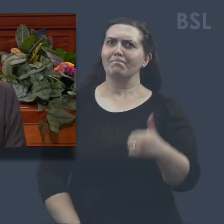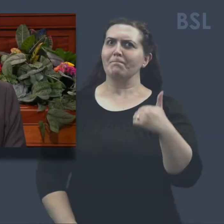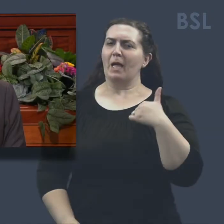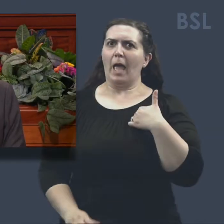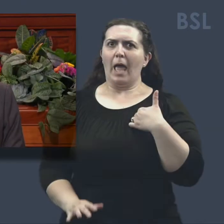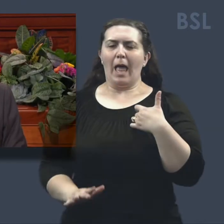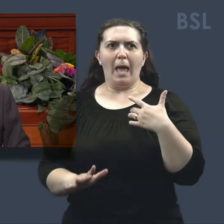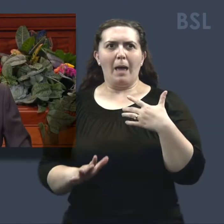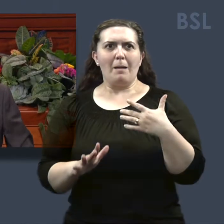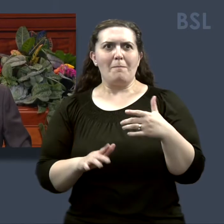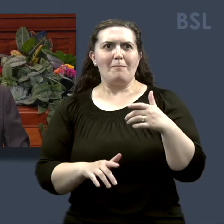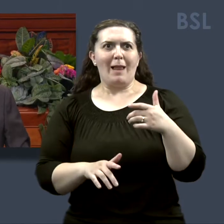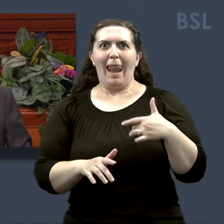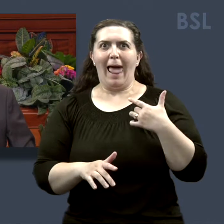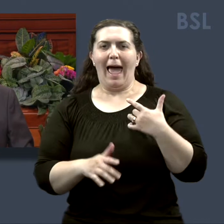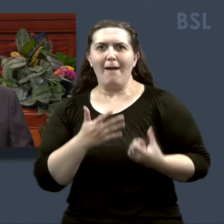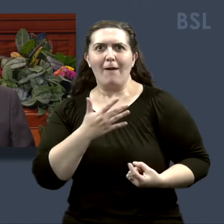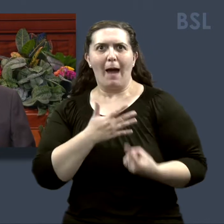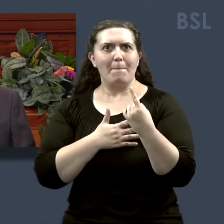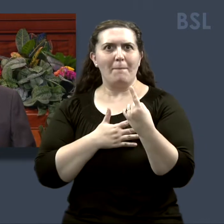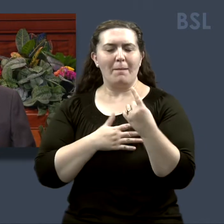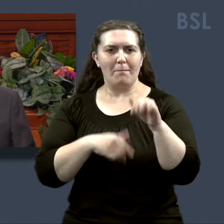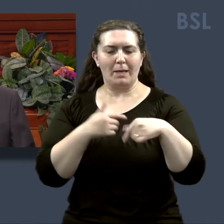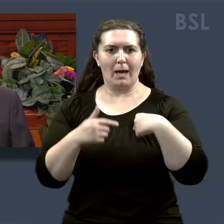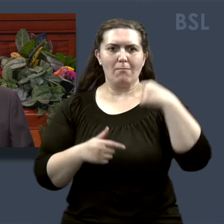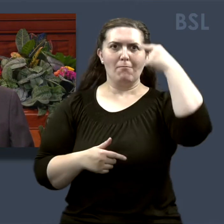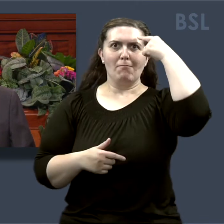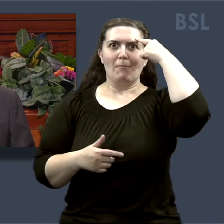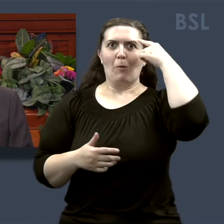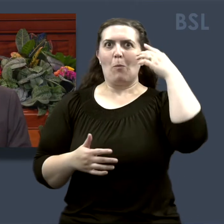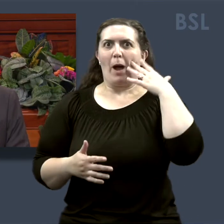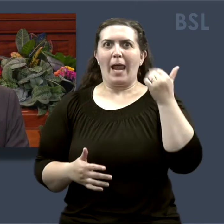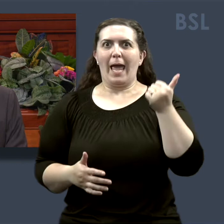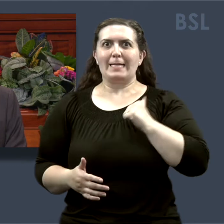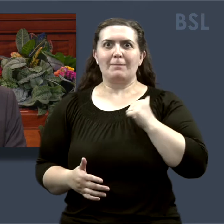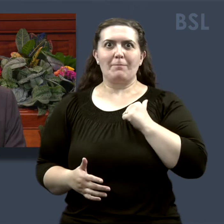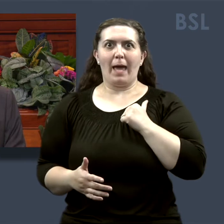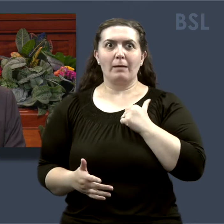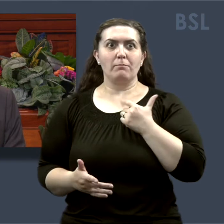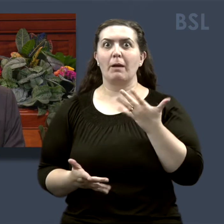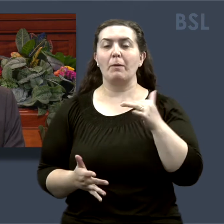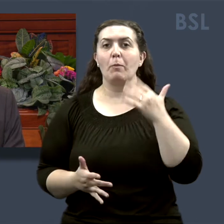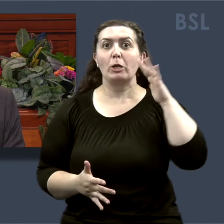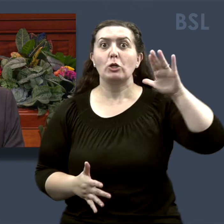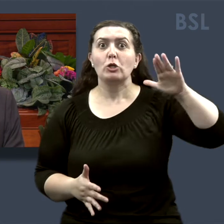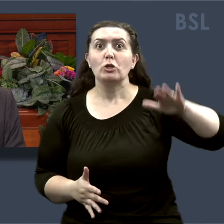Defining moments in life come often and unexpectedly, even when you are still young.